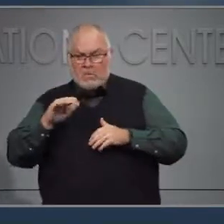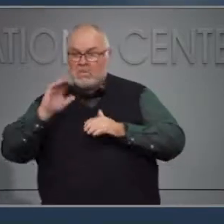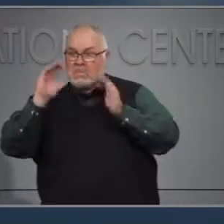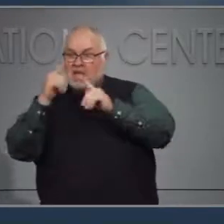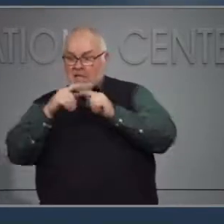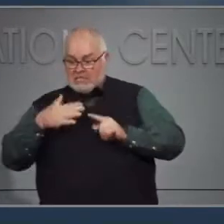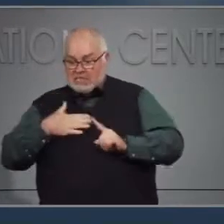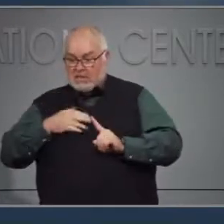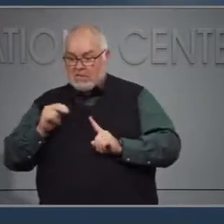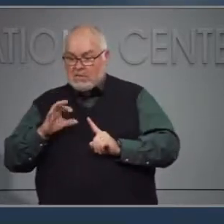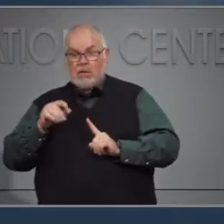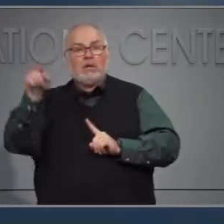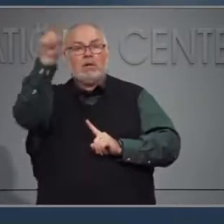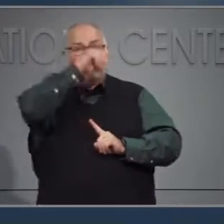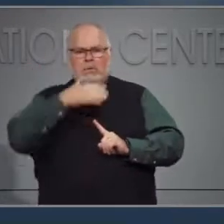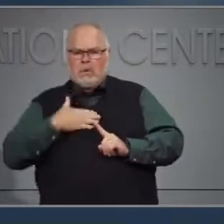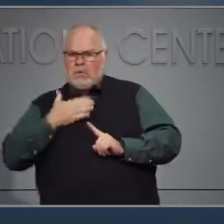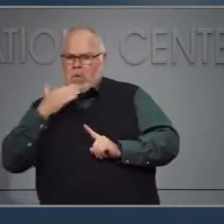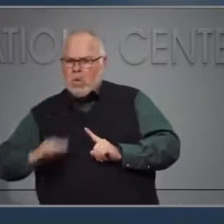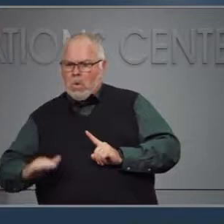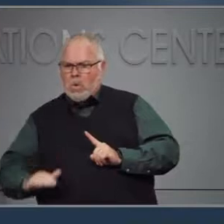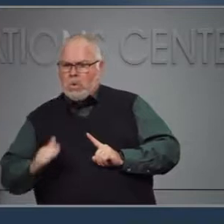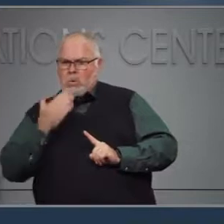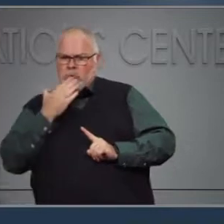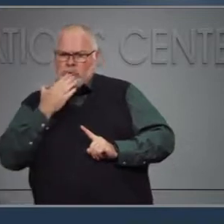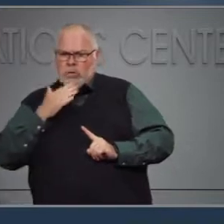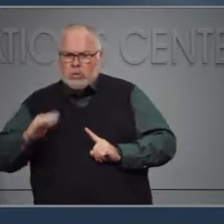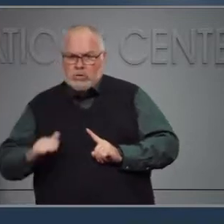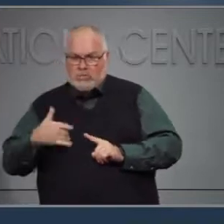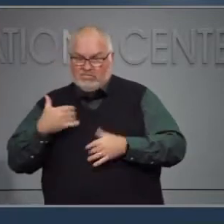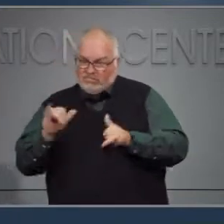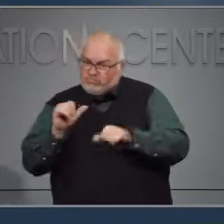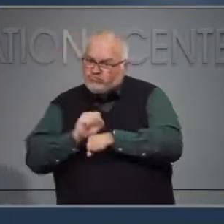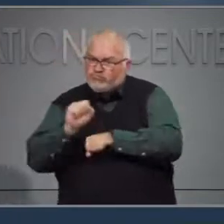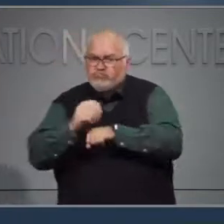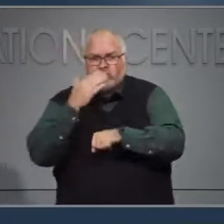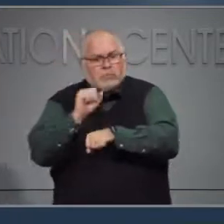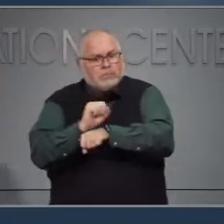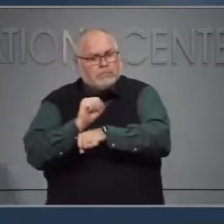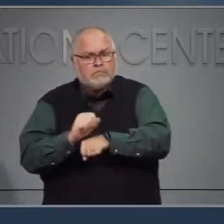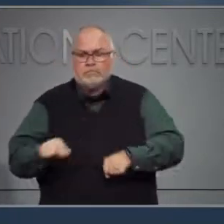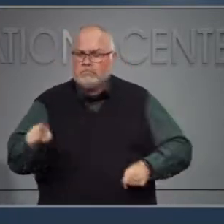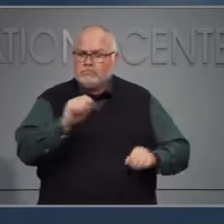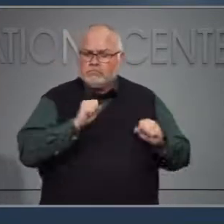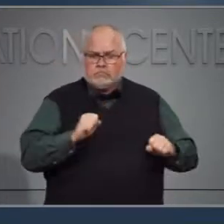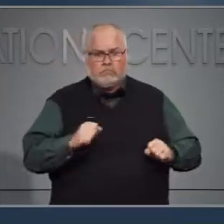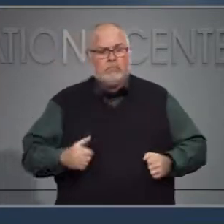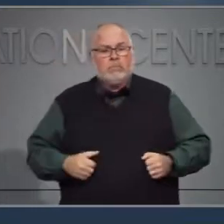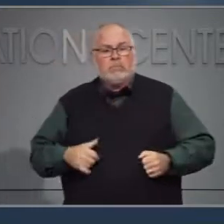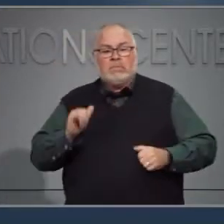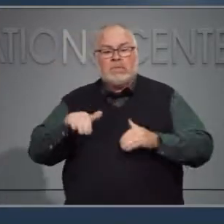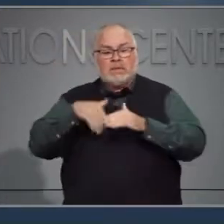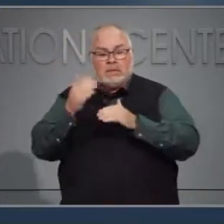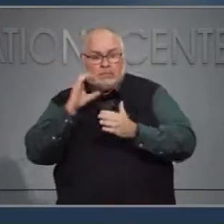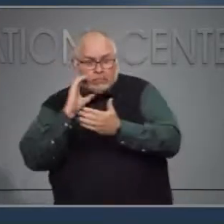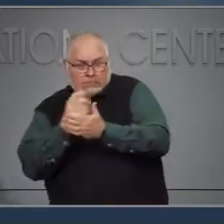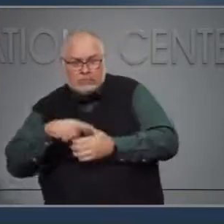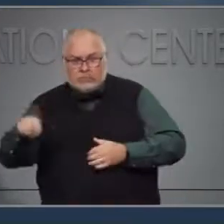IN NURSING HOMES. WE HAVE FEWER THAN MANY STATES BUT THERE IS STILL MORE WORK TO DO.